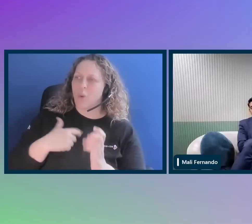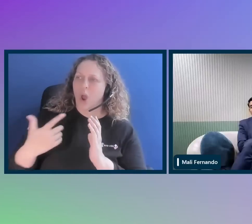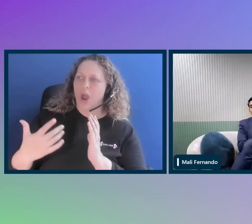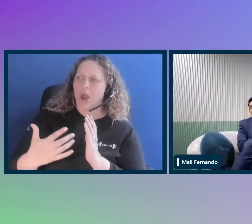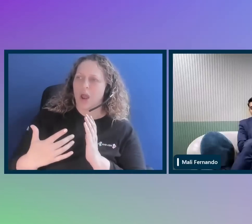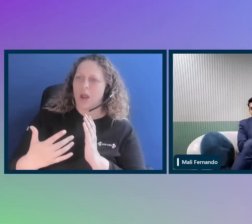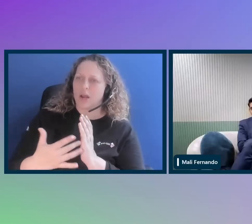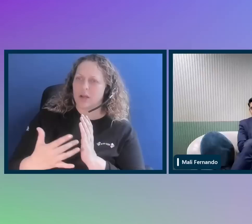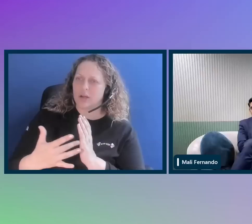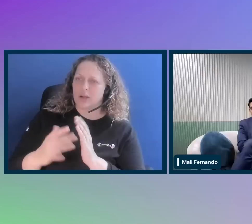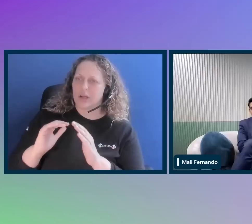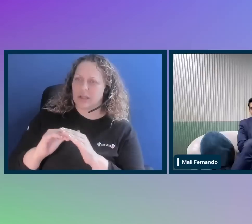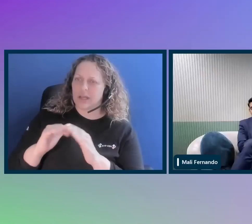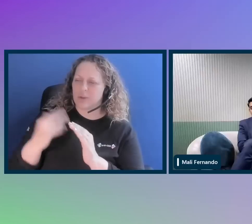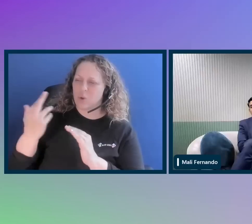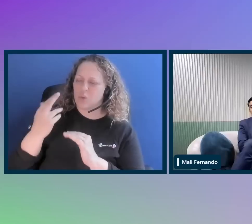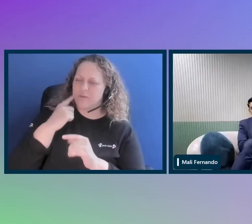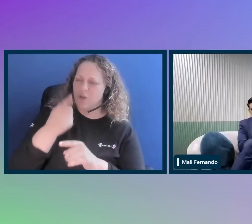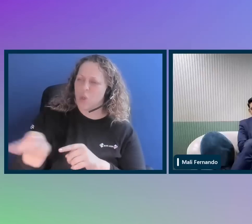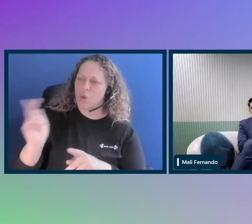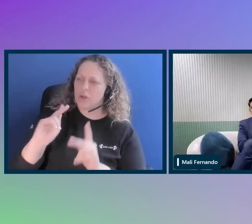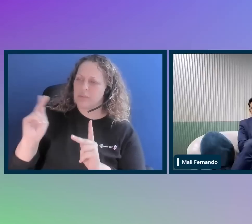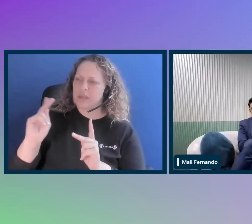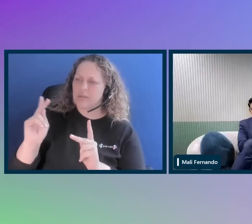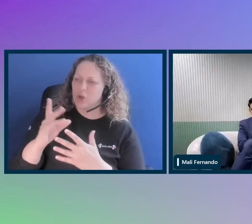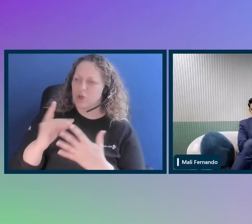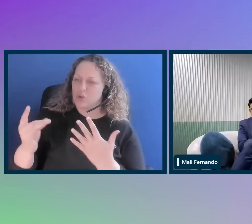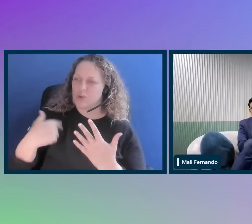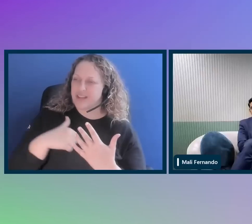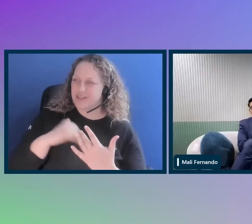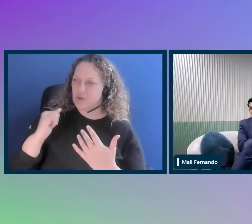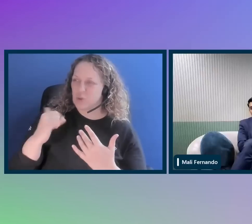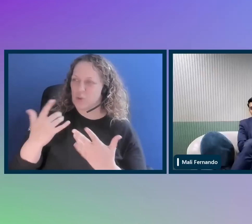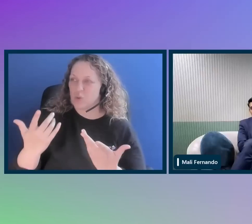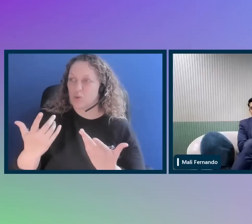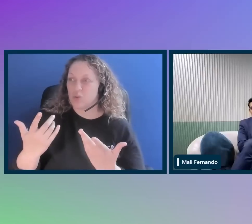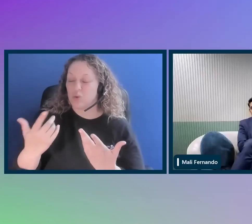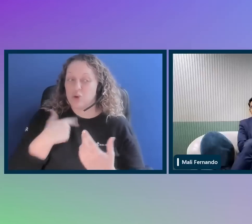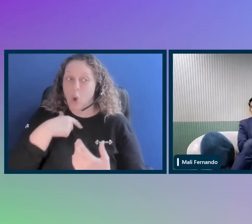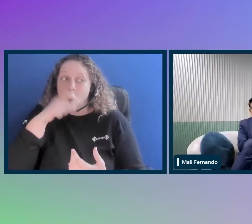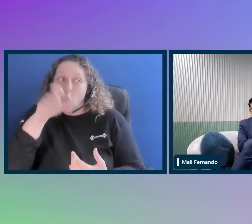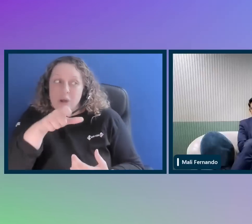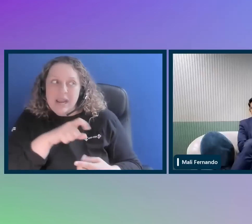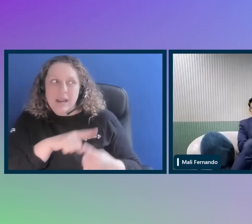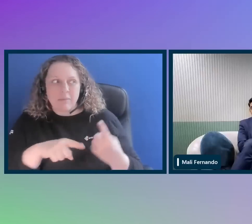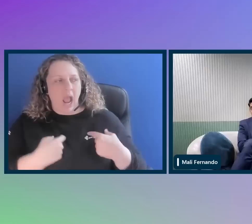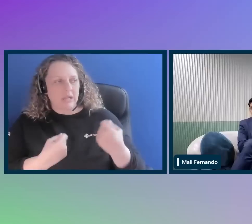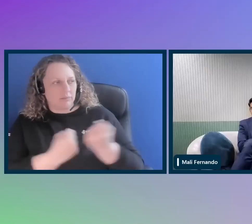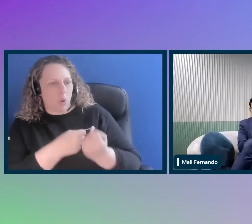to be a reason for those people to choose HSBC. We want to give a best in class experience.